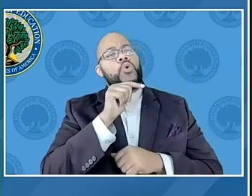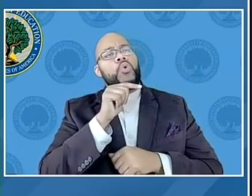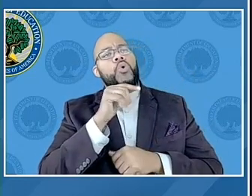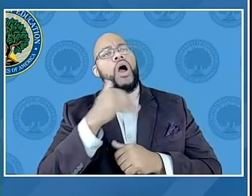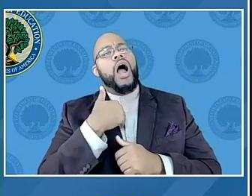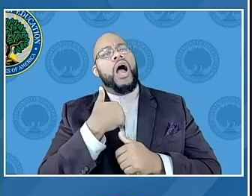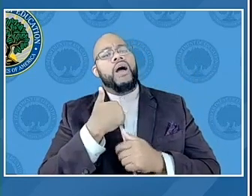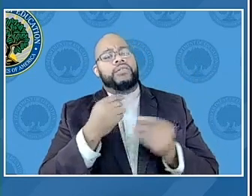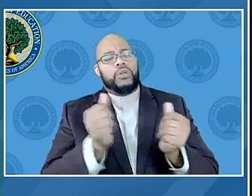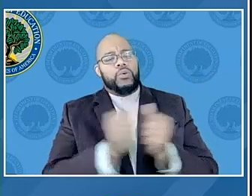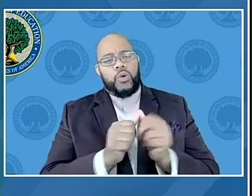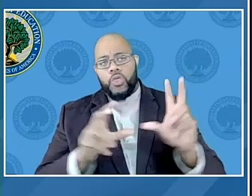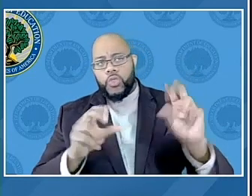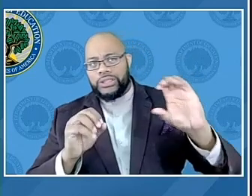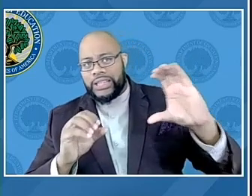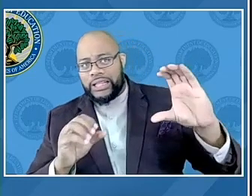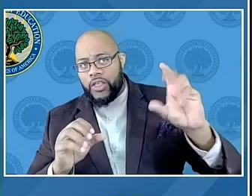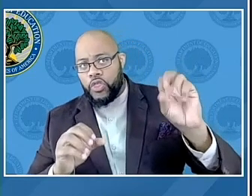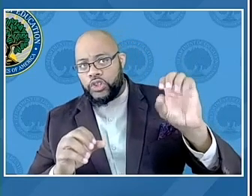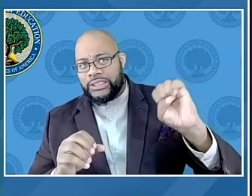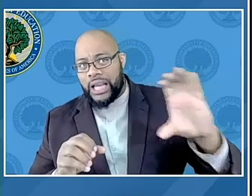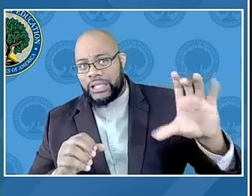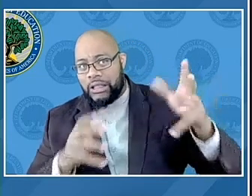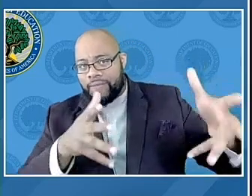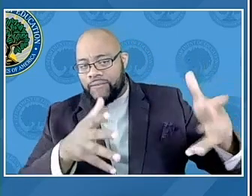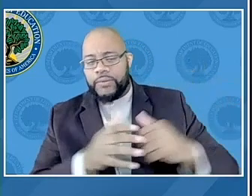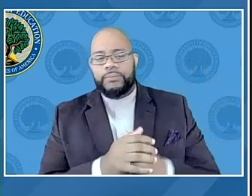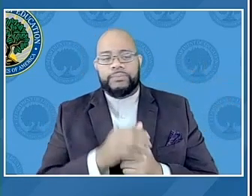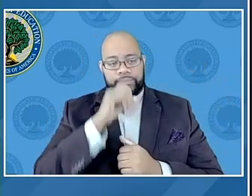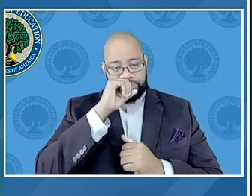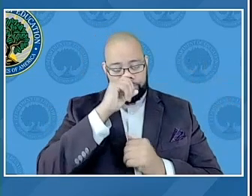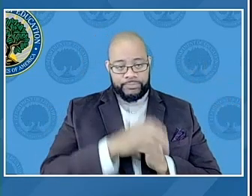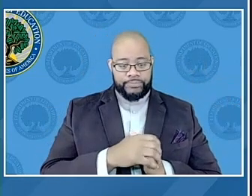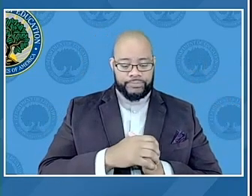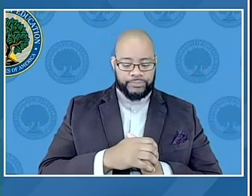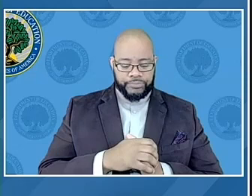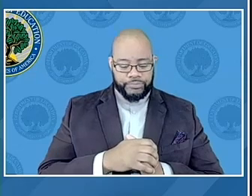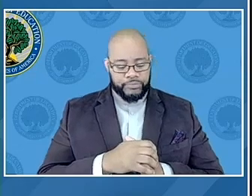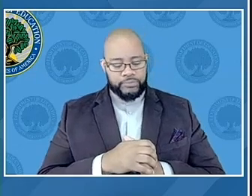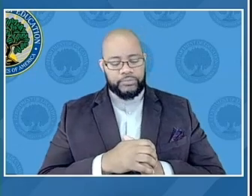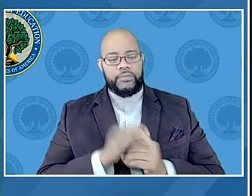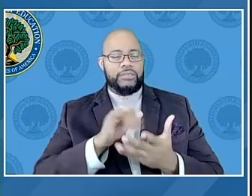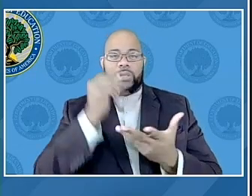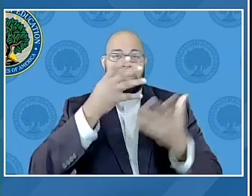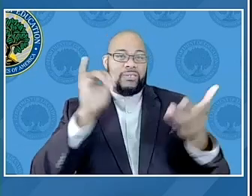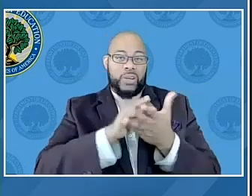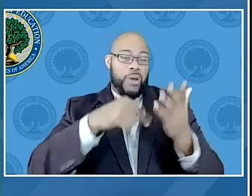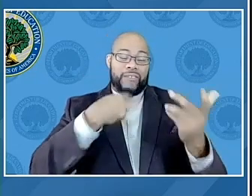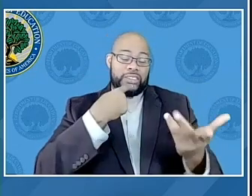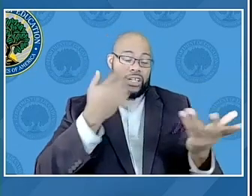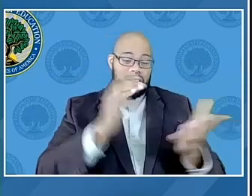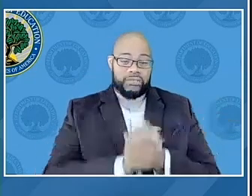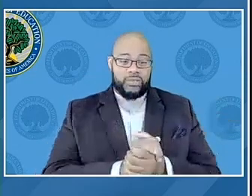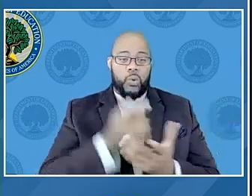seconds]. That's pretty much what I have to say is, you know, we need to- it's not just